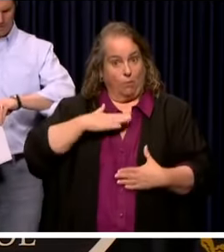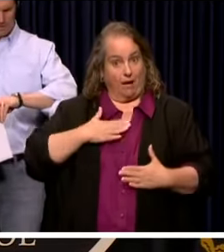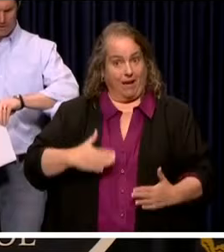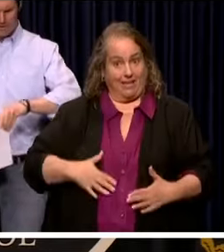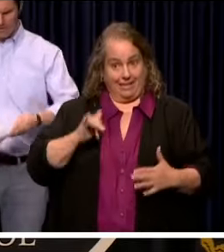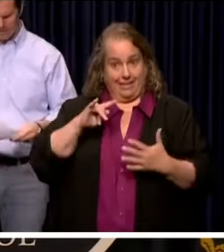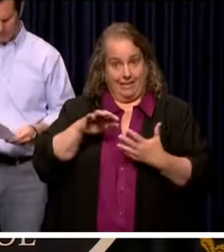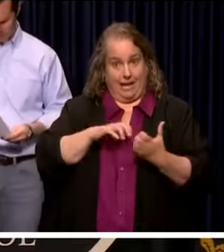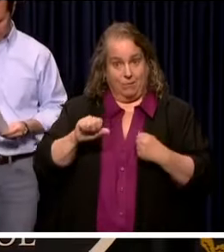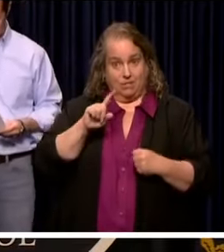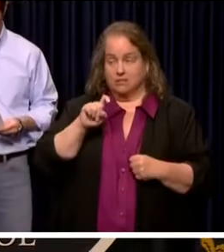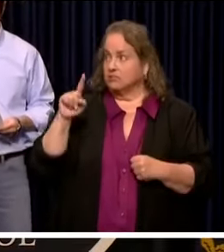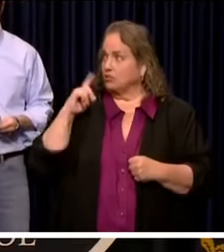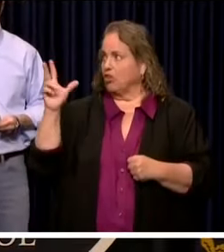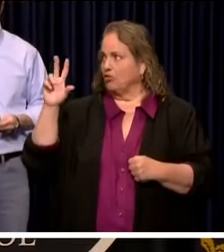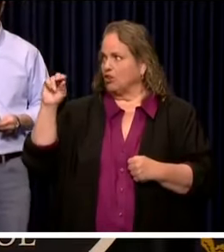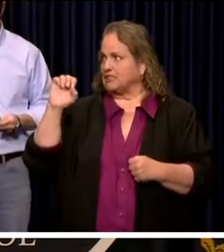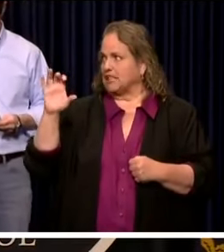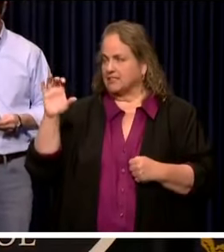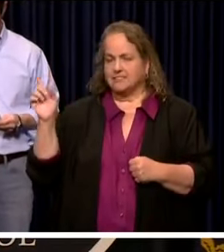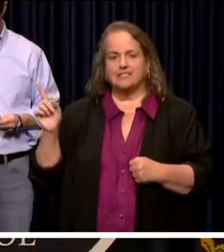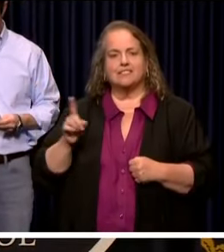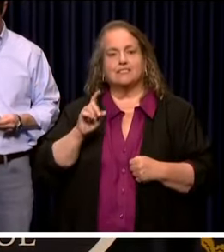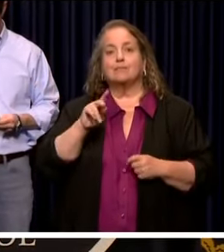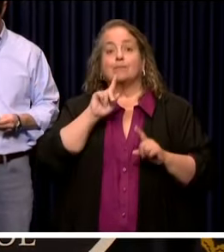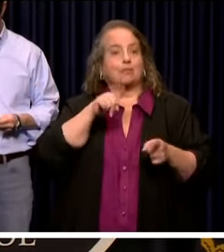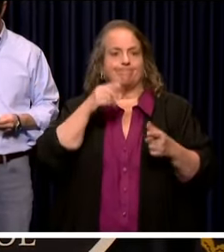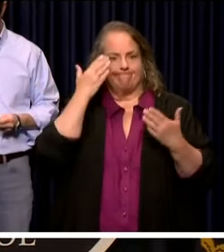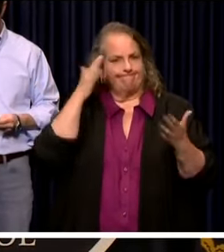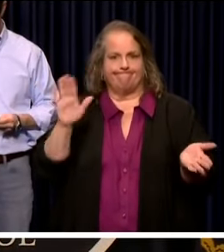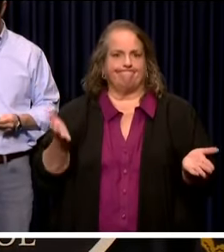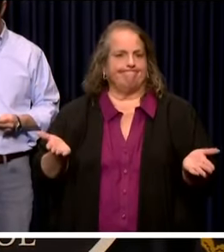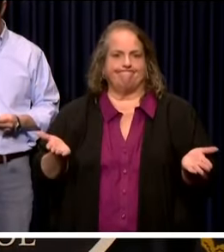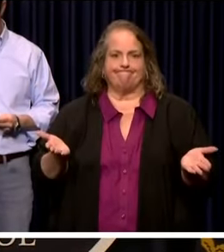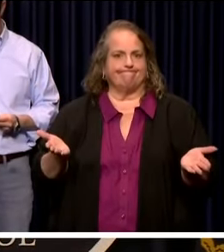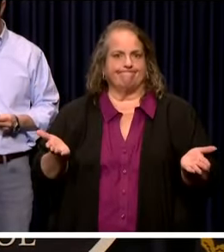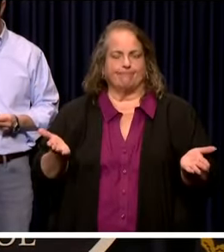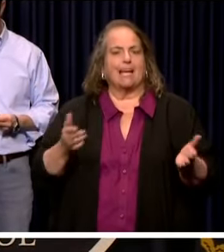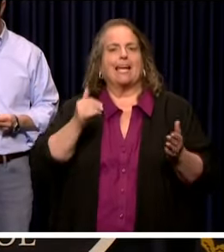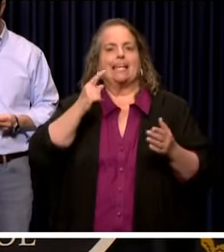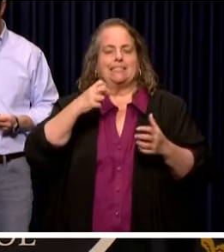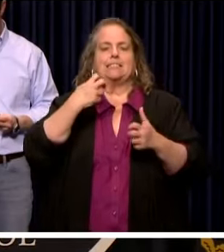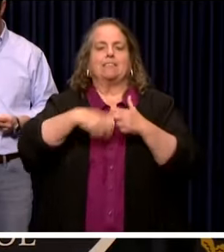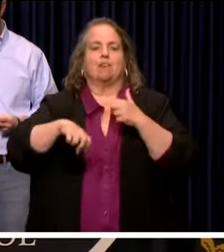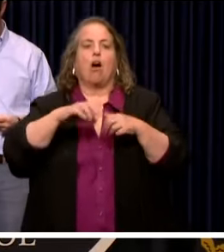STAY IN EFFECT WITH, OF COURSE, THE EXCEPTIONS THAT WERE THERE.